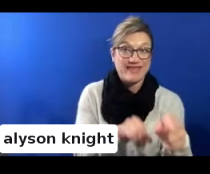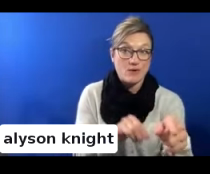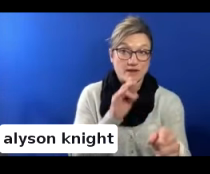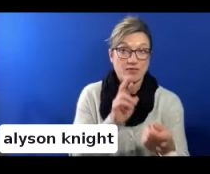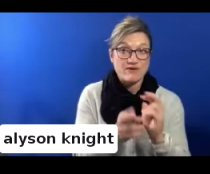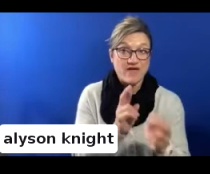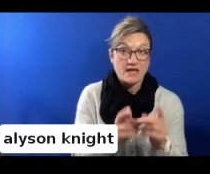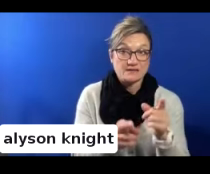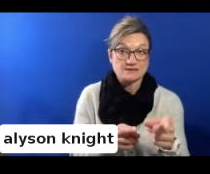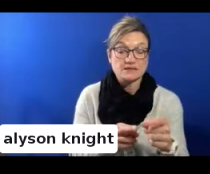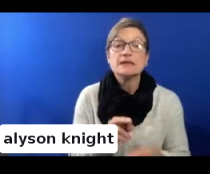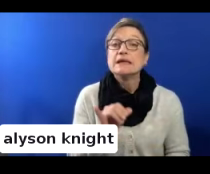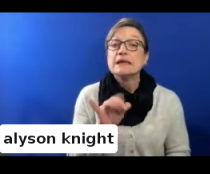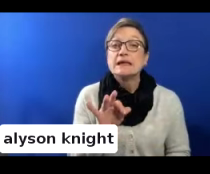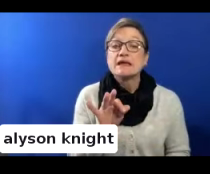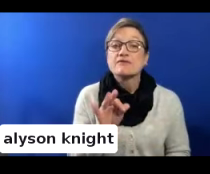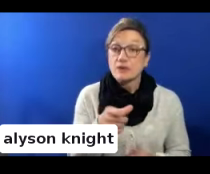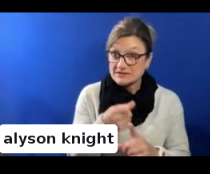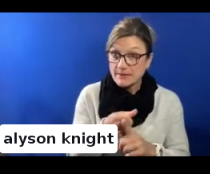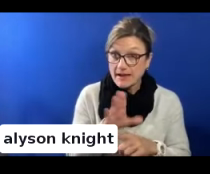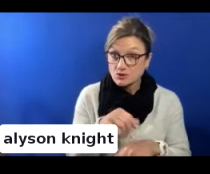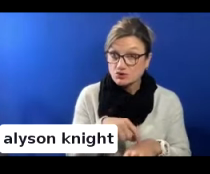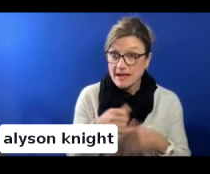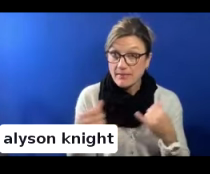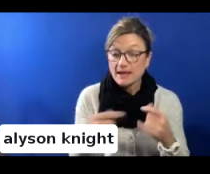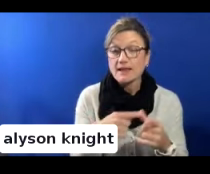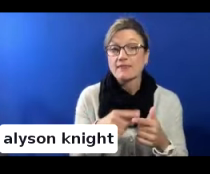But if there was an impact on your timeline, then your request